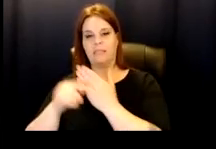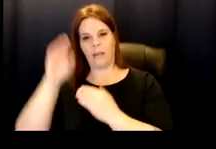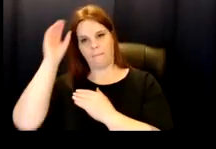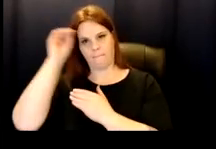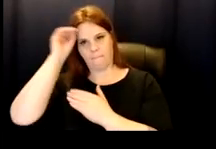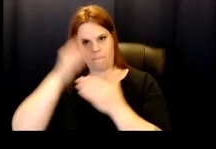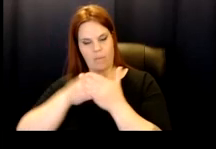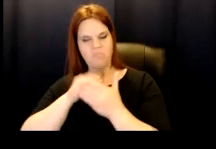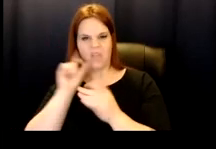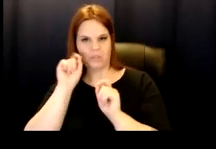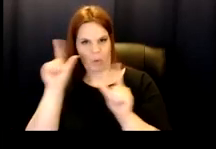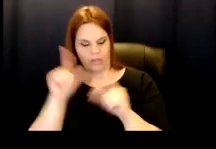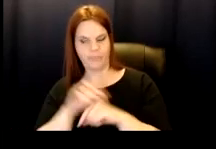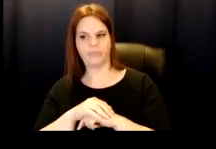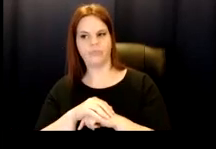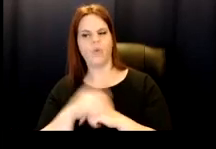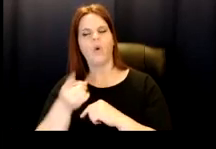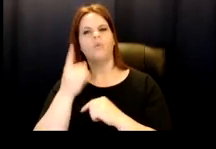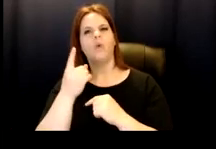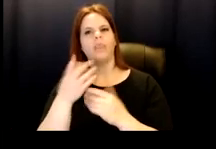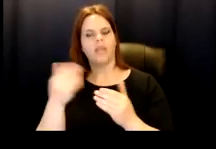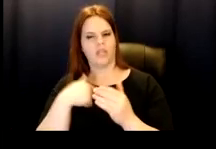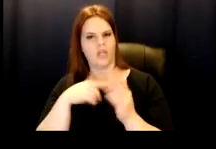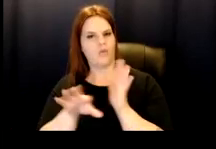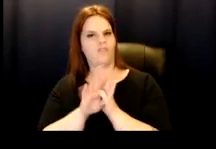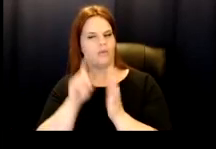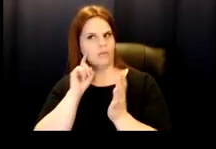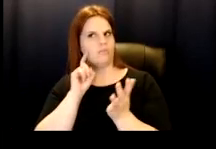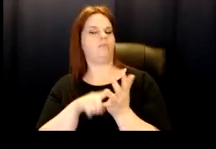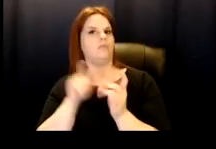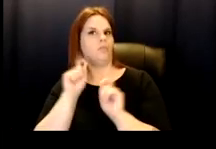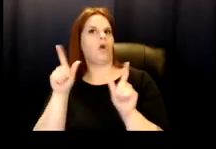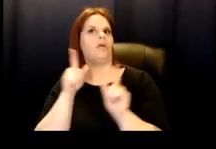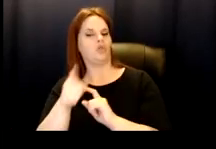something that you found that surprised you about your research?